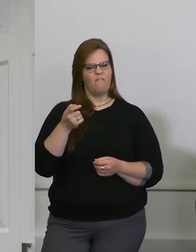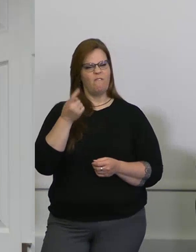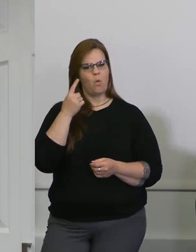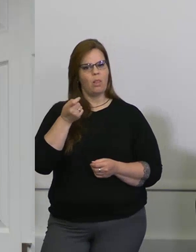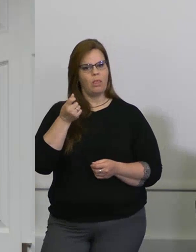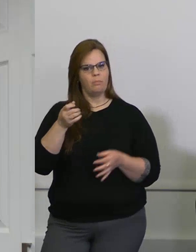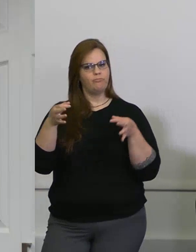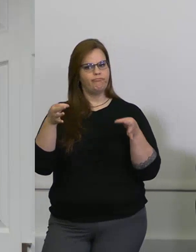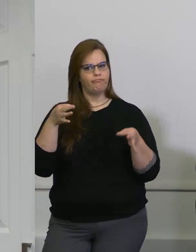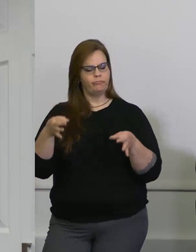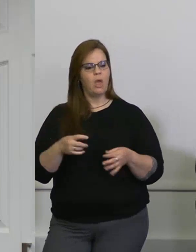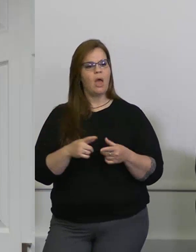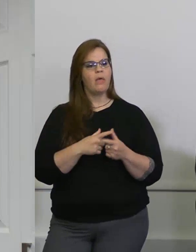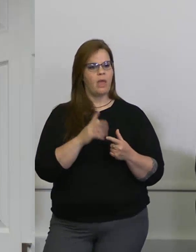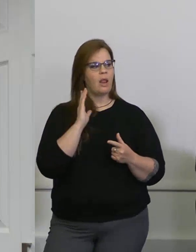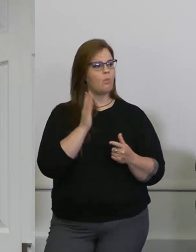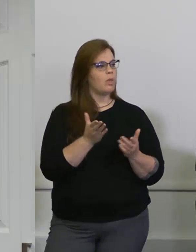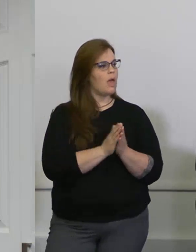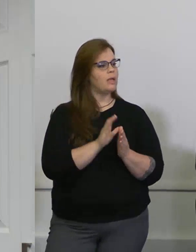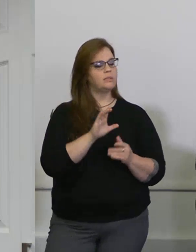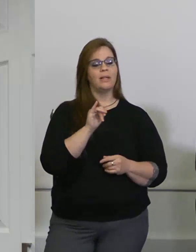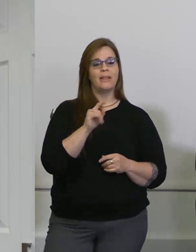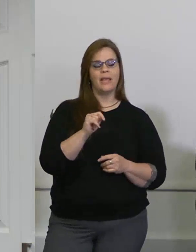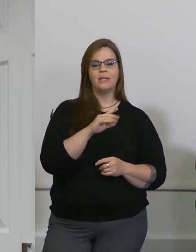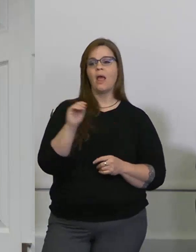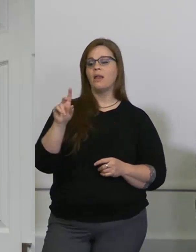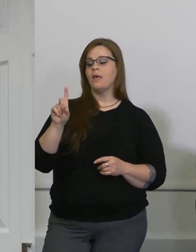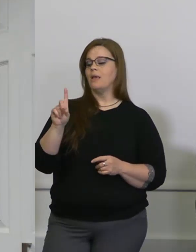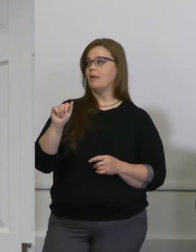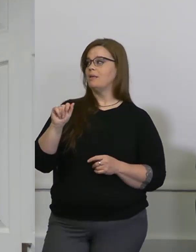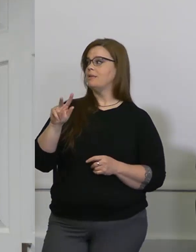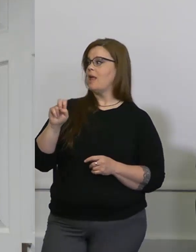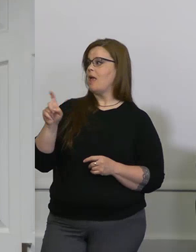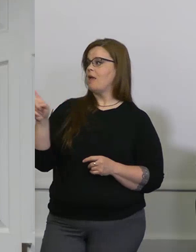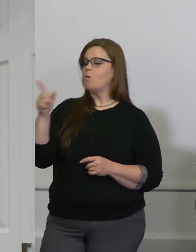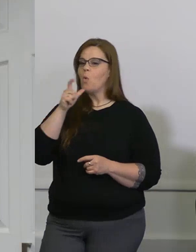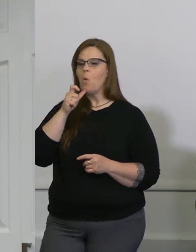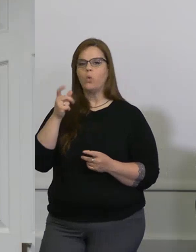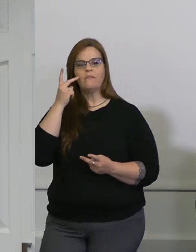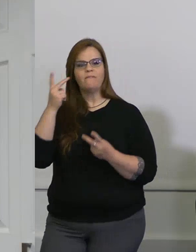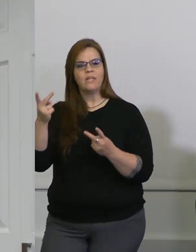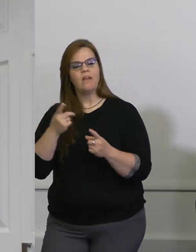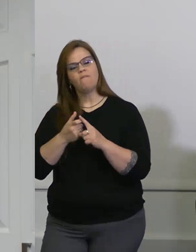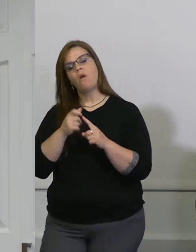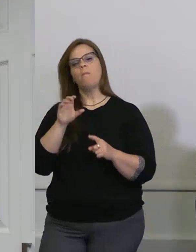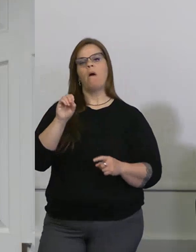I'll ask Clint here and Dave who's joining us from Ontario, Canada to introduce.